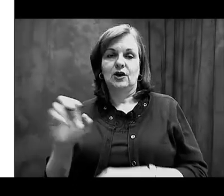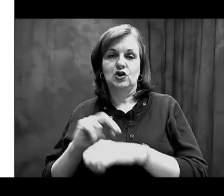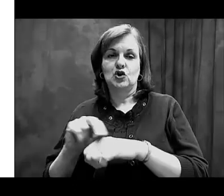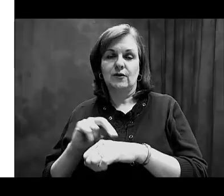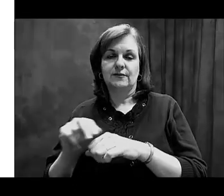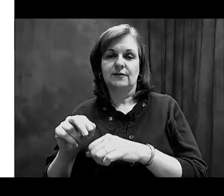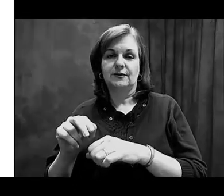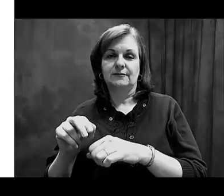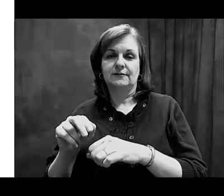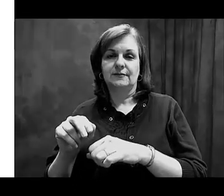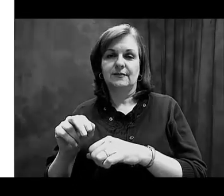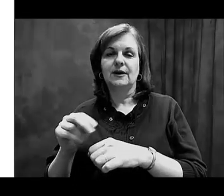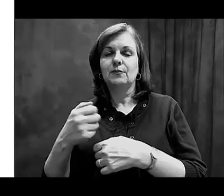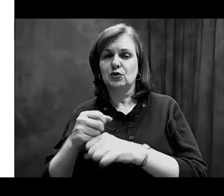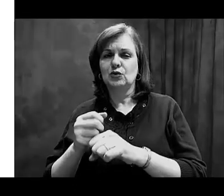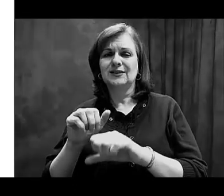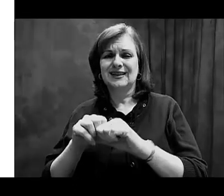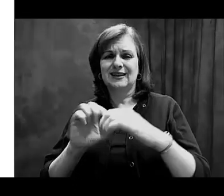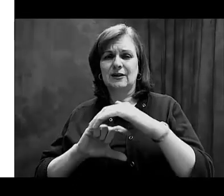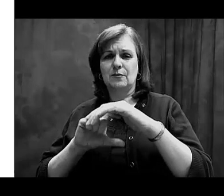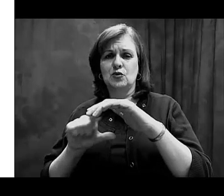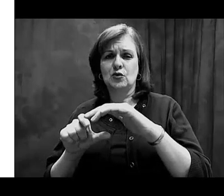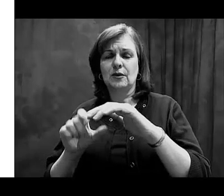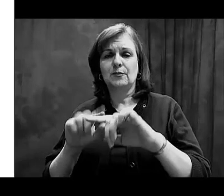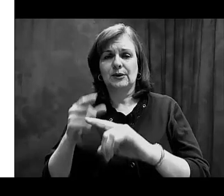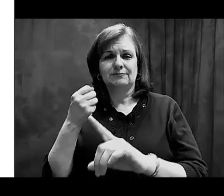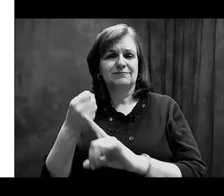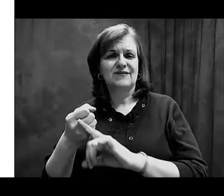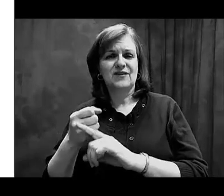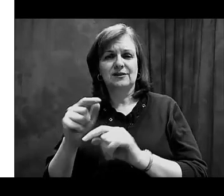adrenal medulla -- but what we wanna see is what they work on